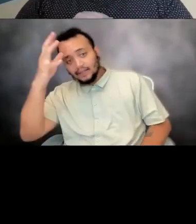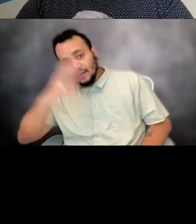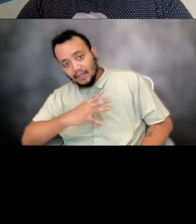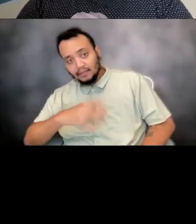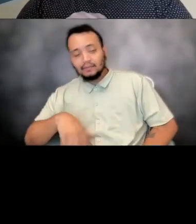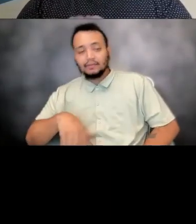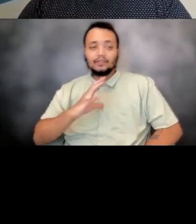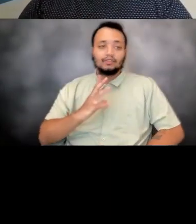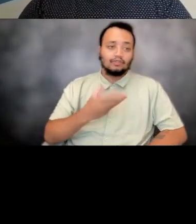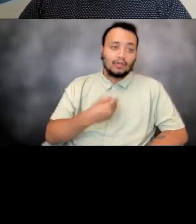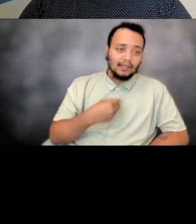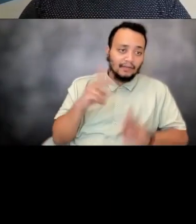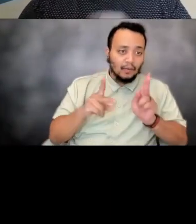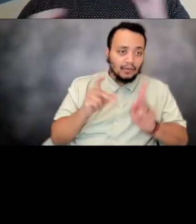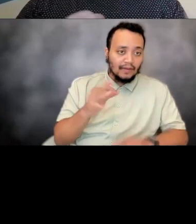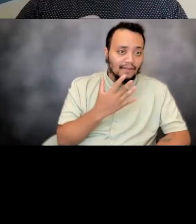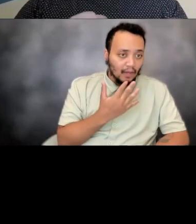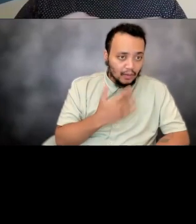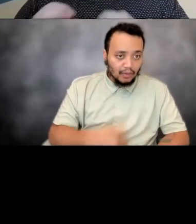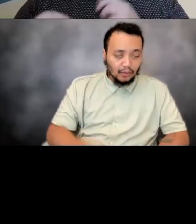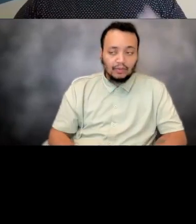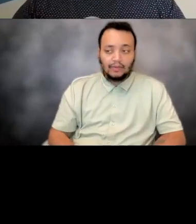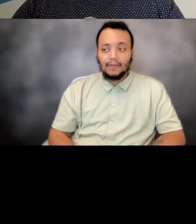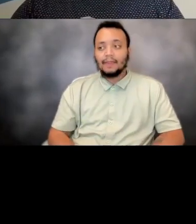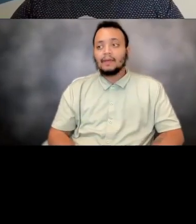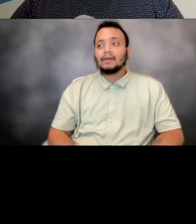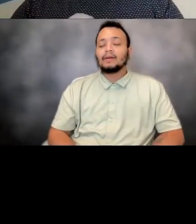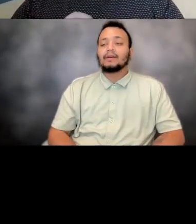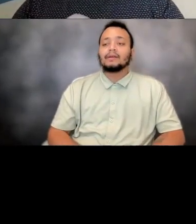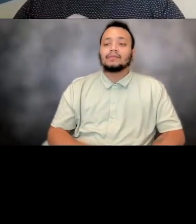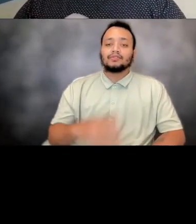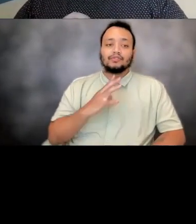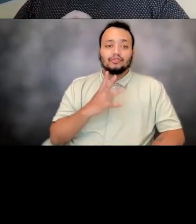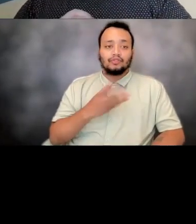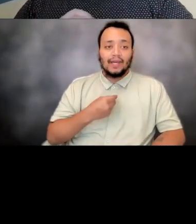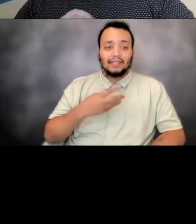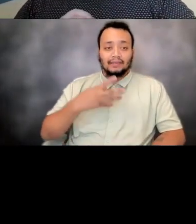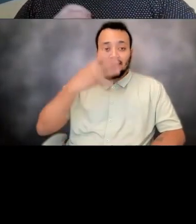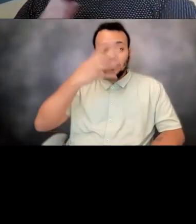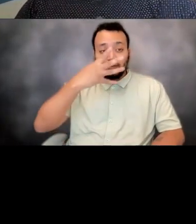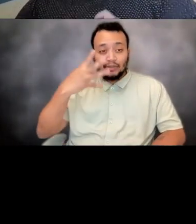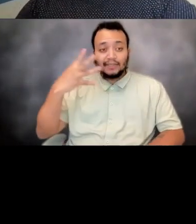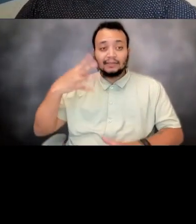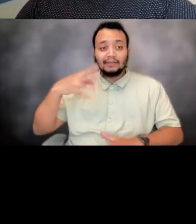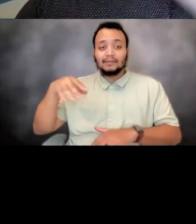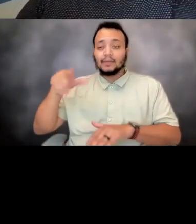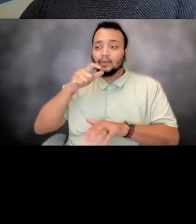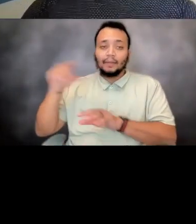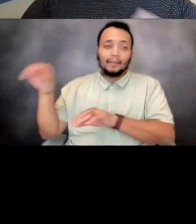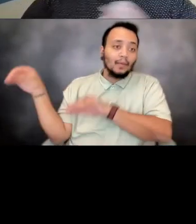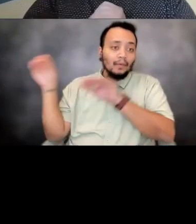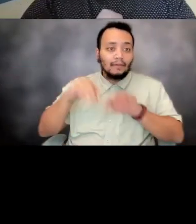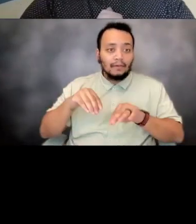and our session with immigrants and undocumented folks was not entirely folks of color,